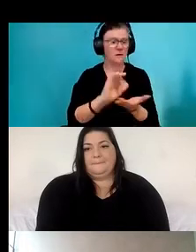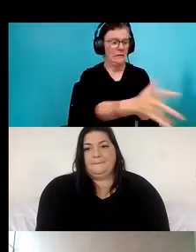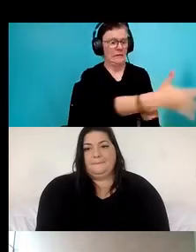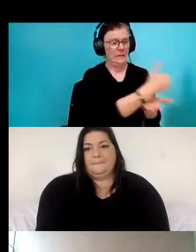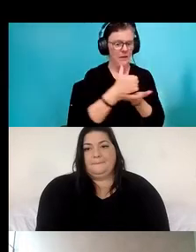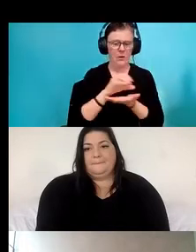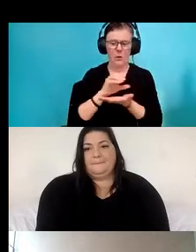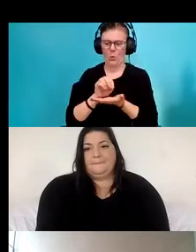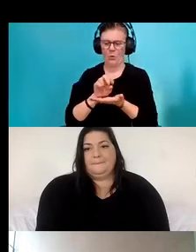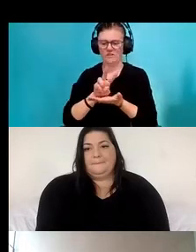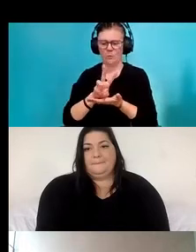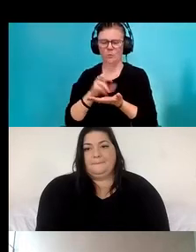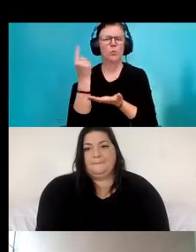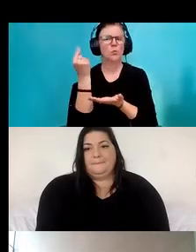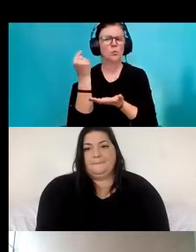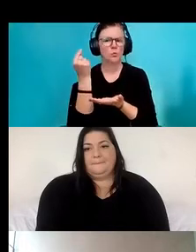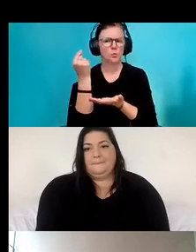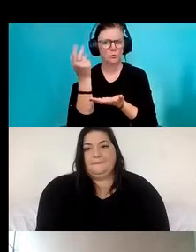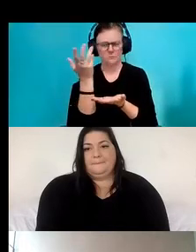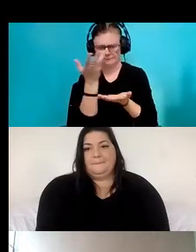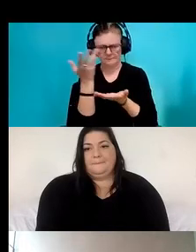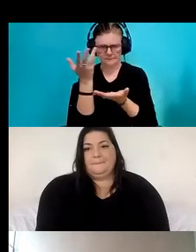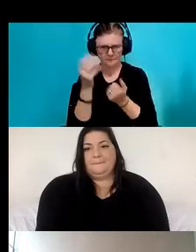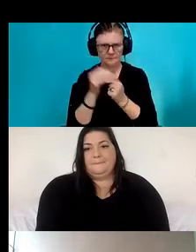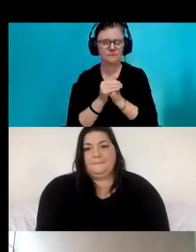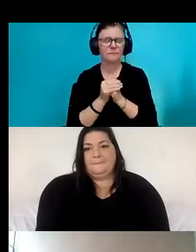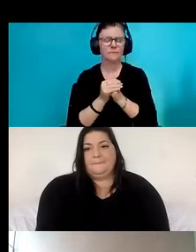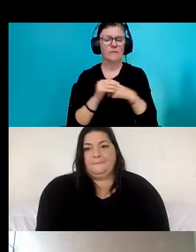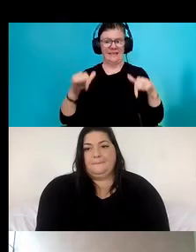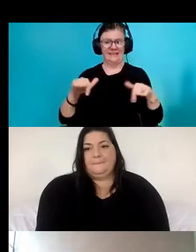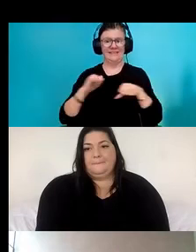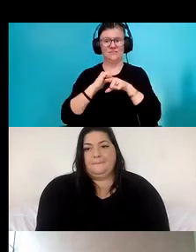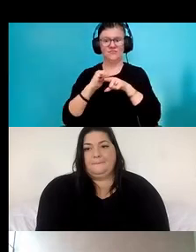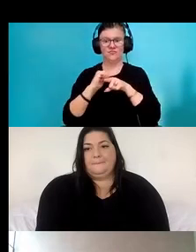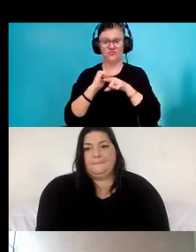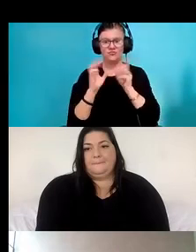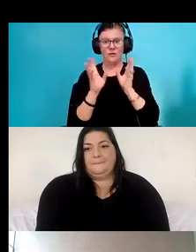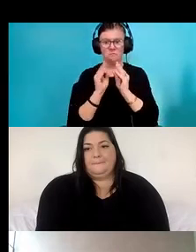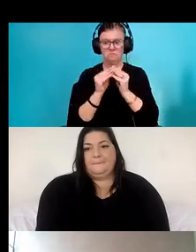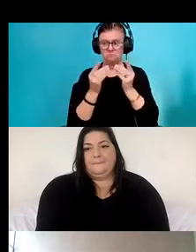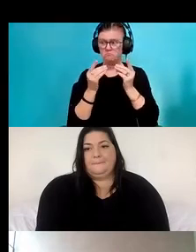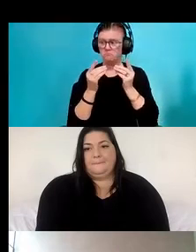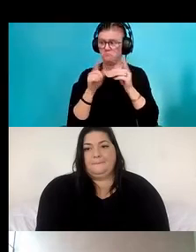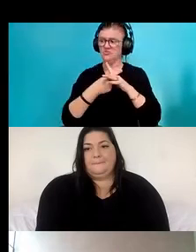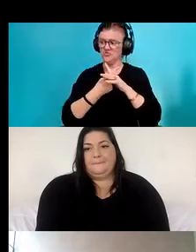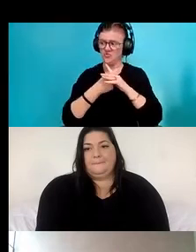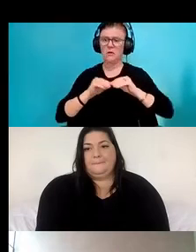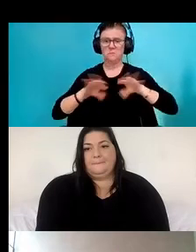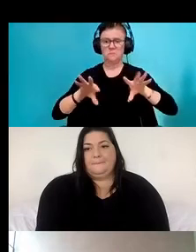So we started offering this webinar a few years ago, in collaboration with OVW, because we